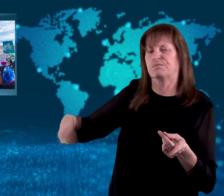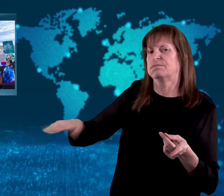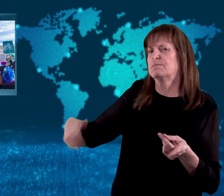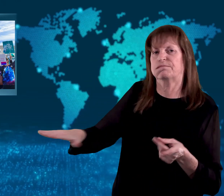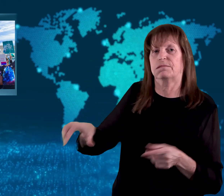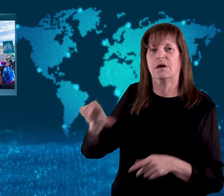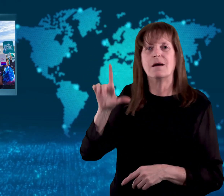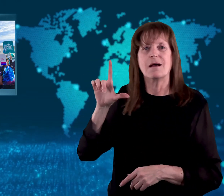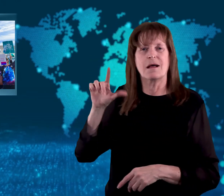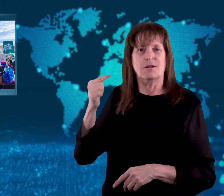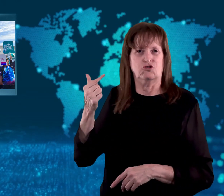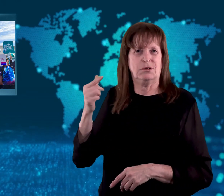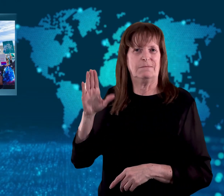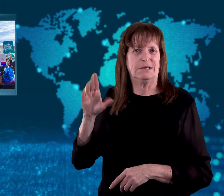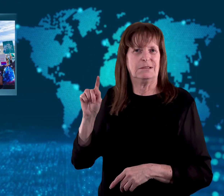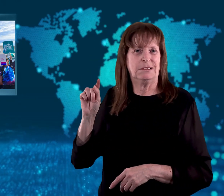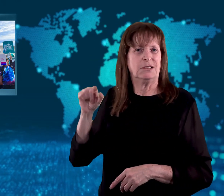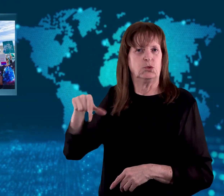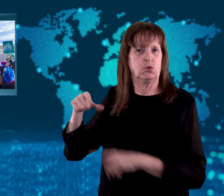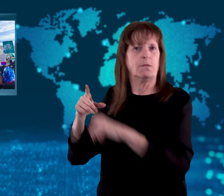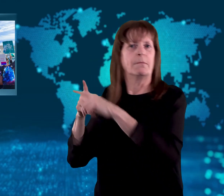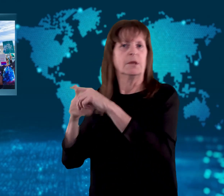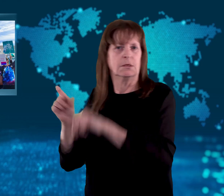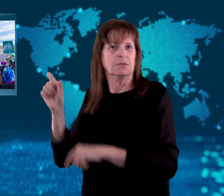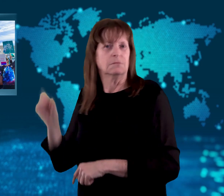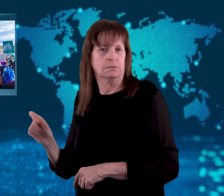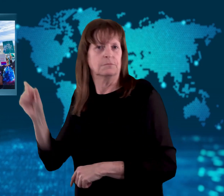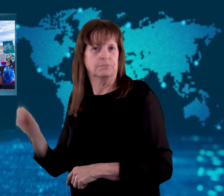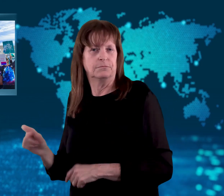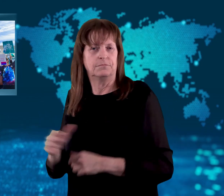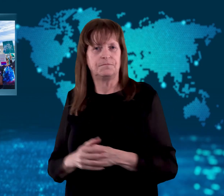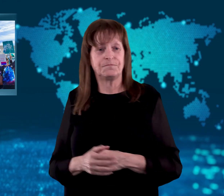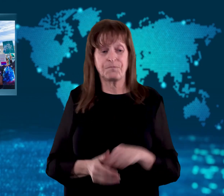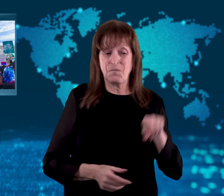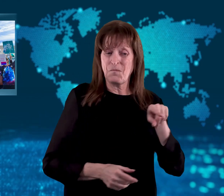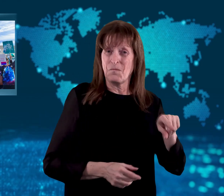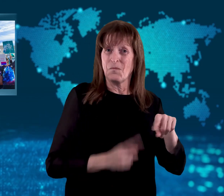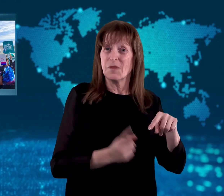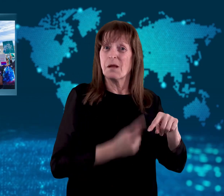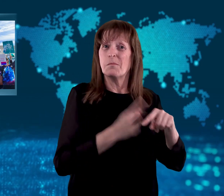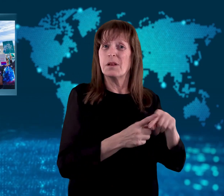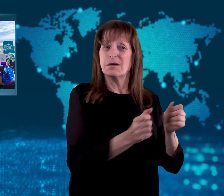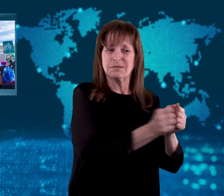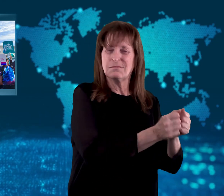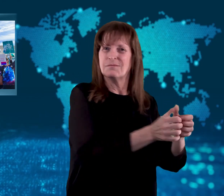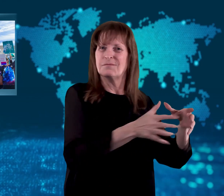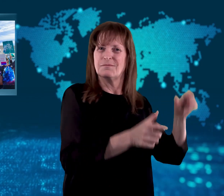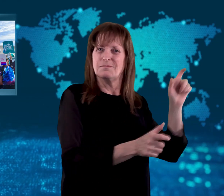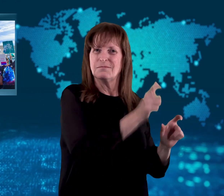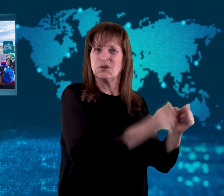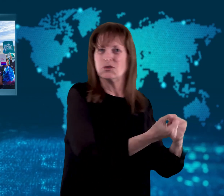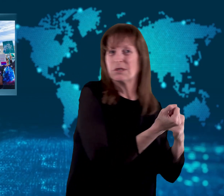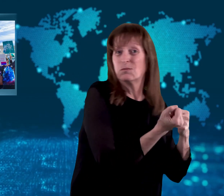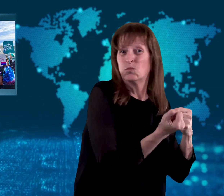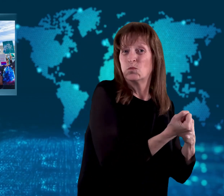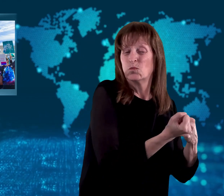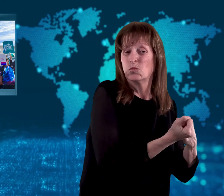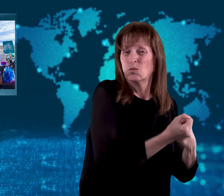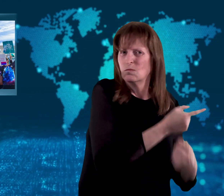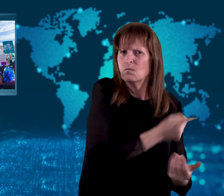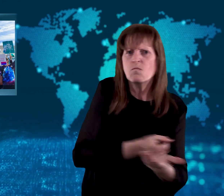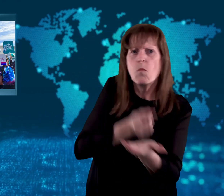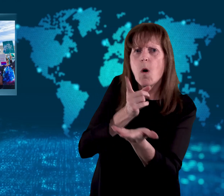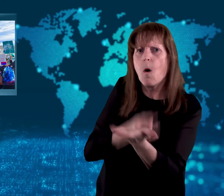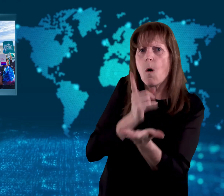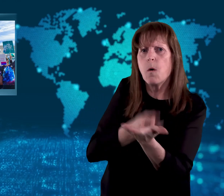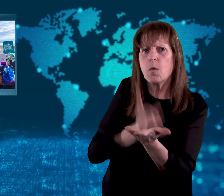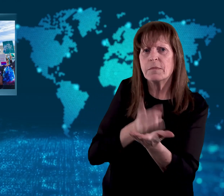Smith would be violating the Colorado law if she turned away any LGBTQ+ couples.